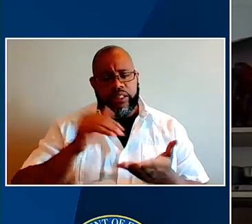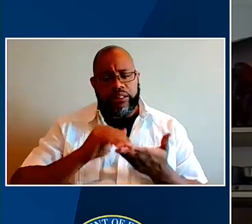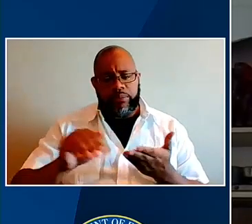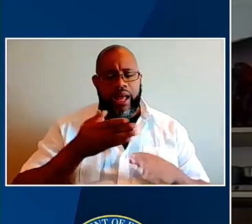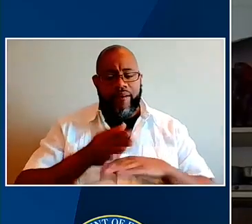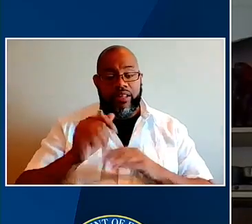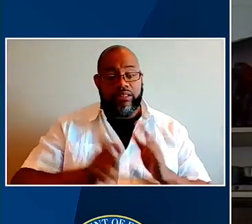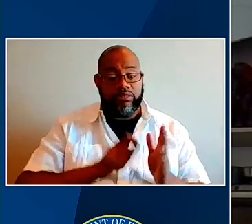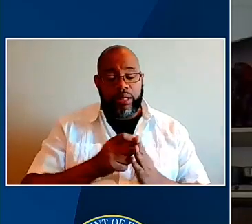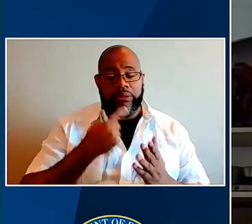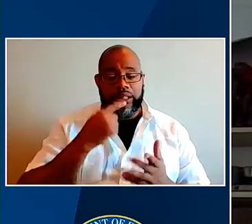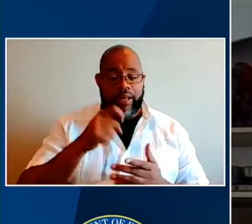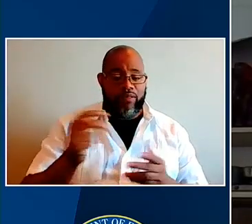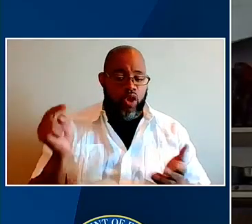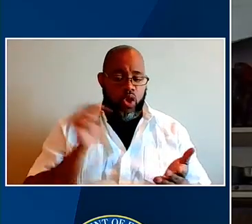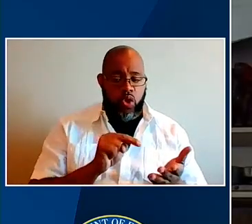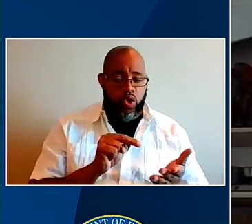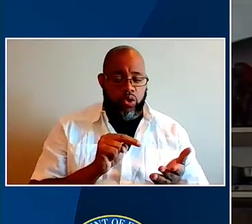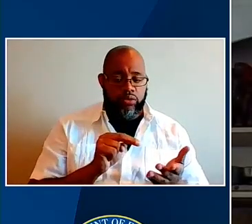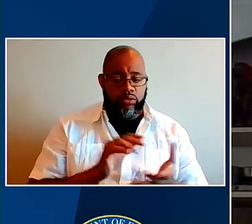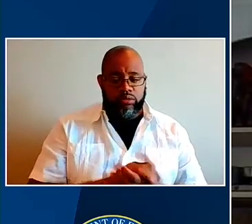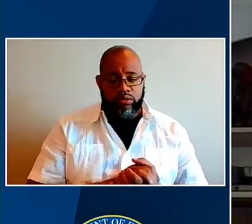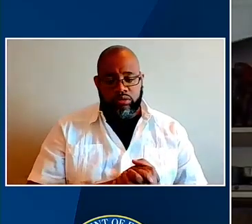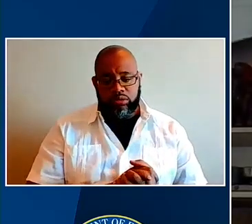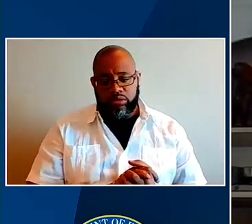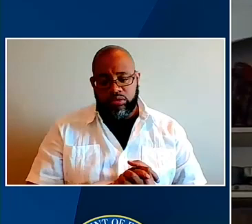would have to look at those schools.